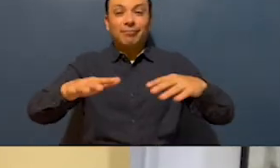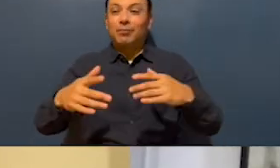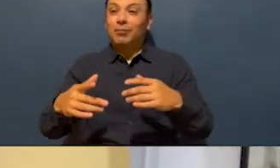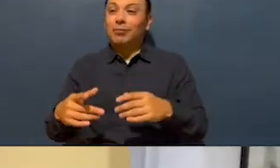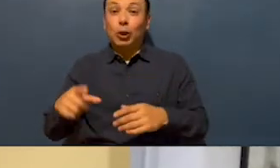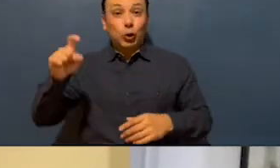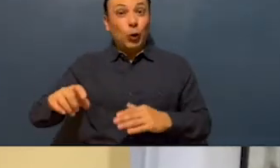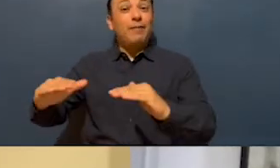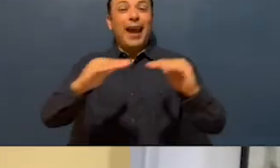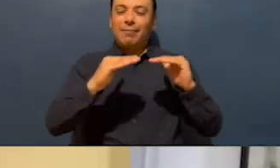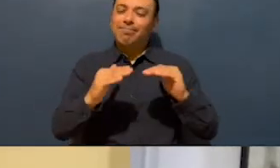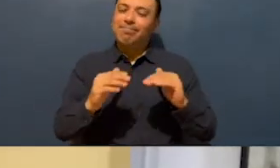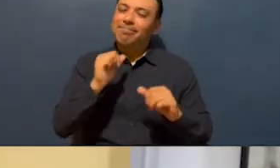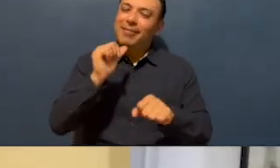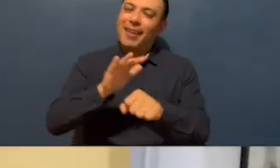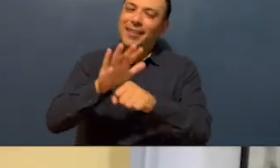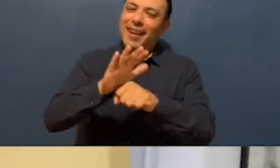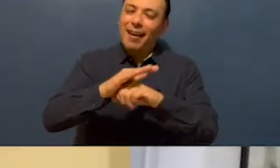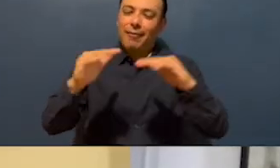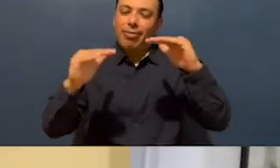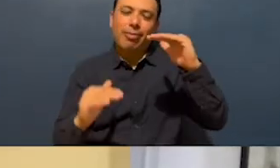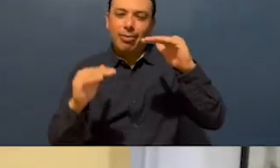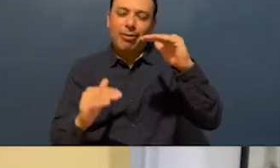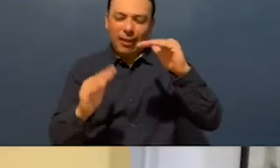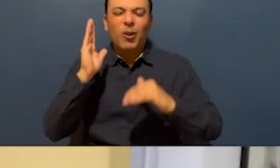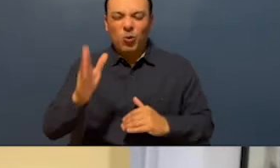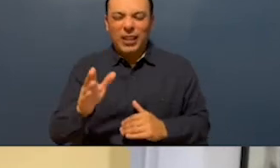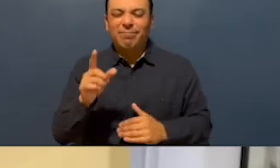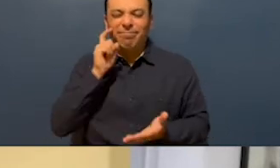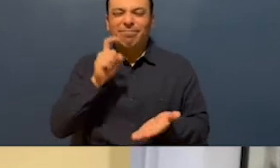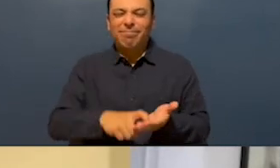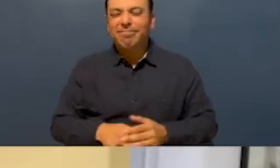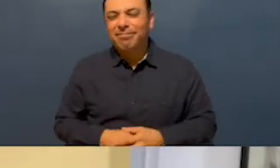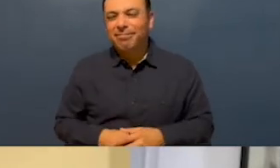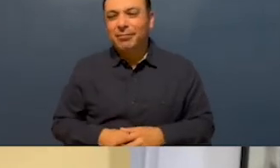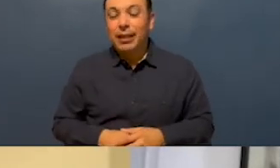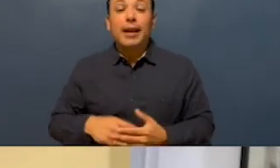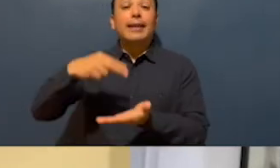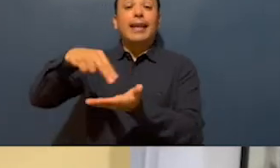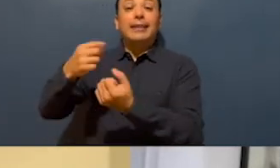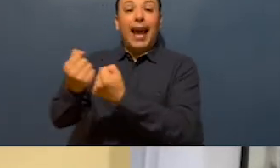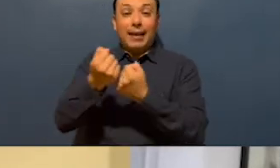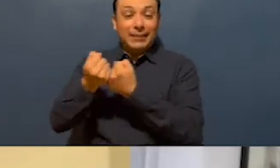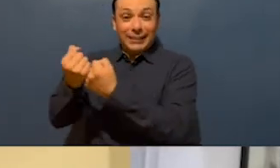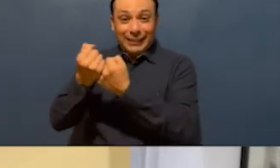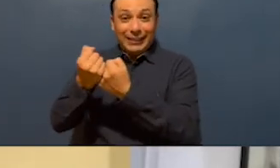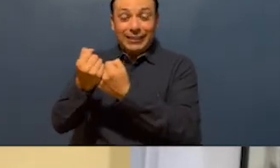that plague our field. I think that often time in dance advocacy work we're only talking about a